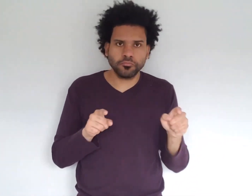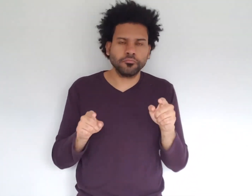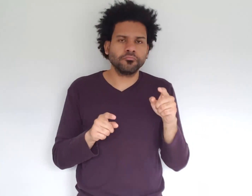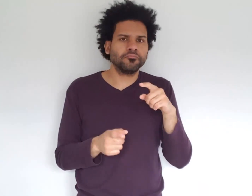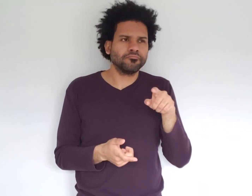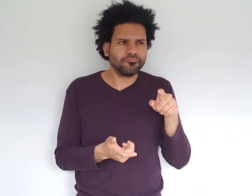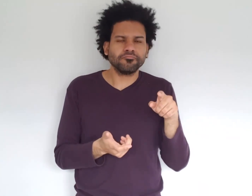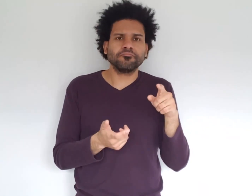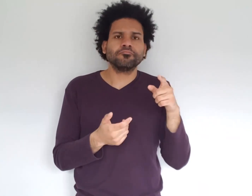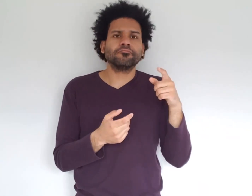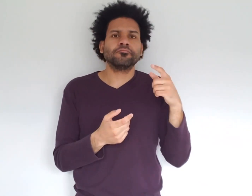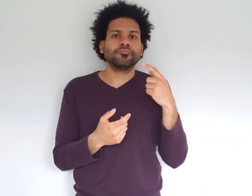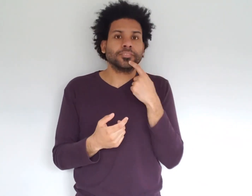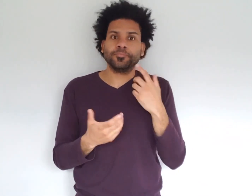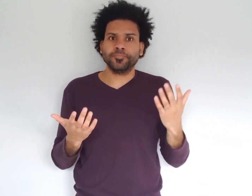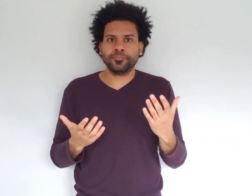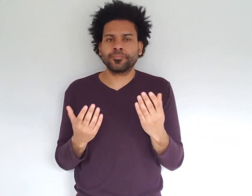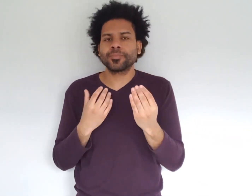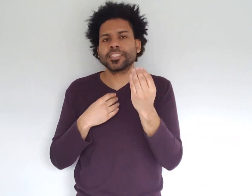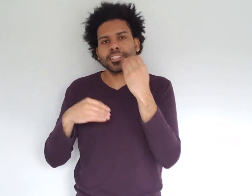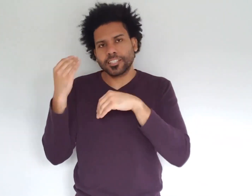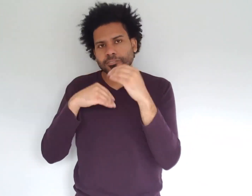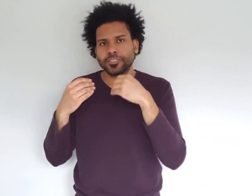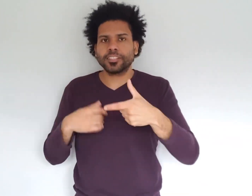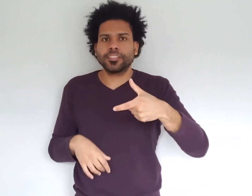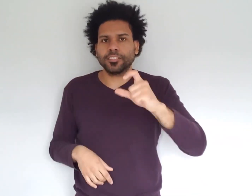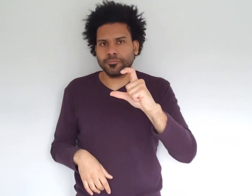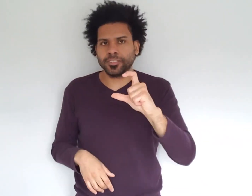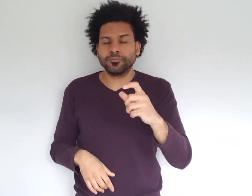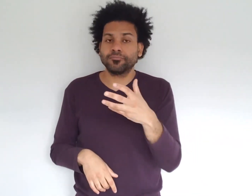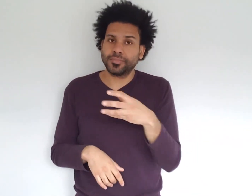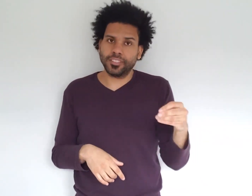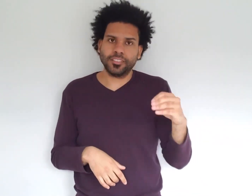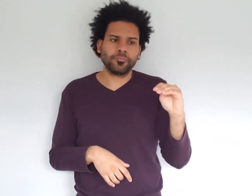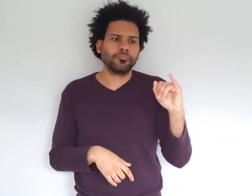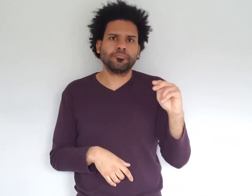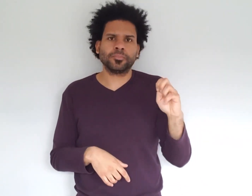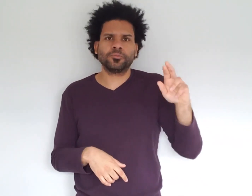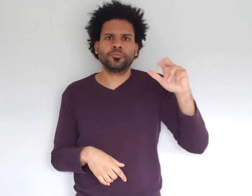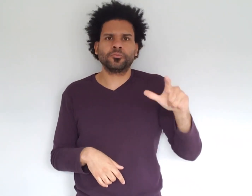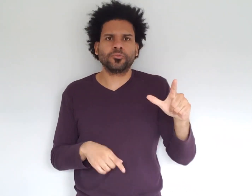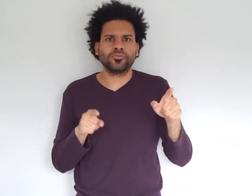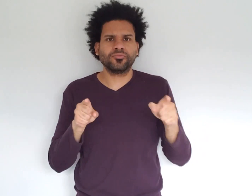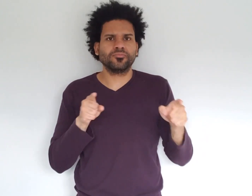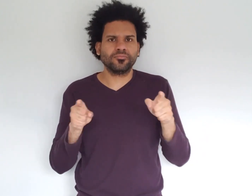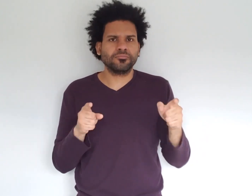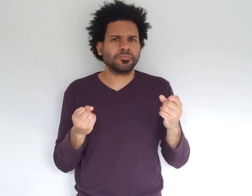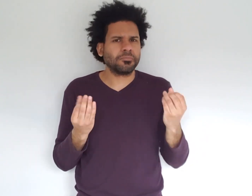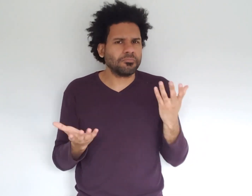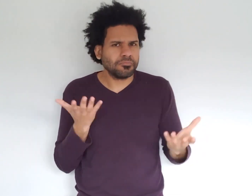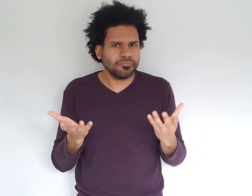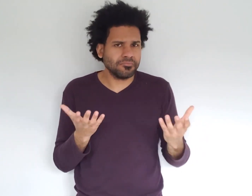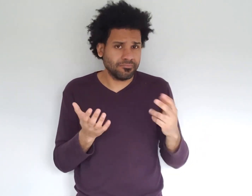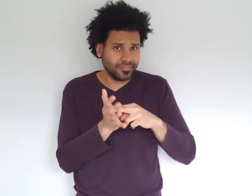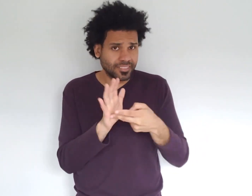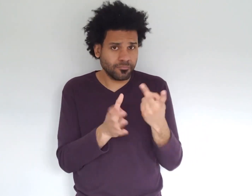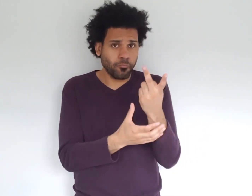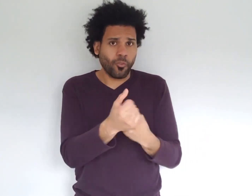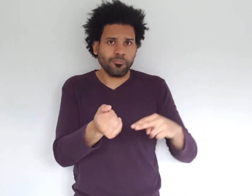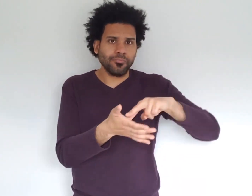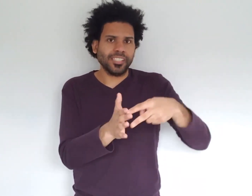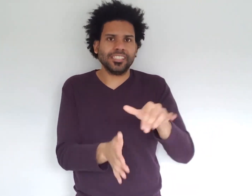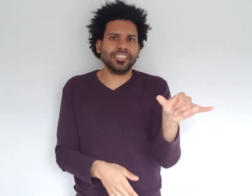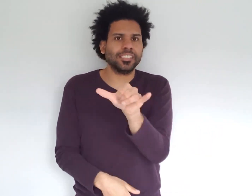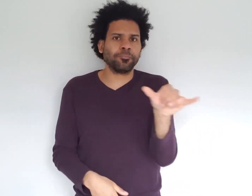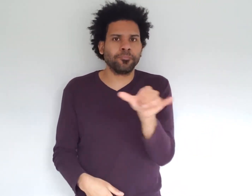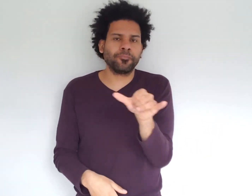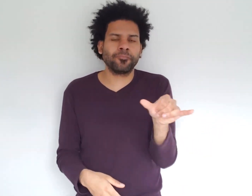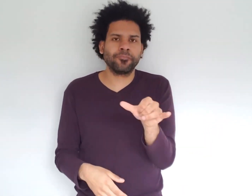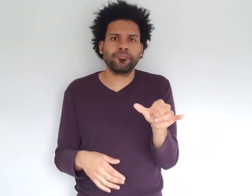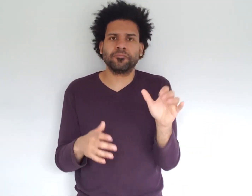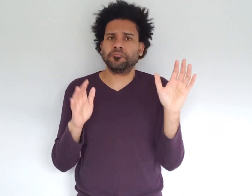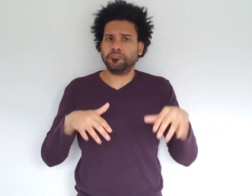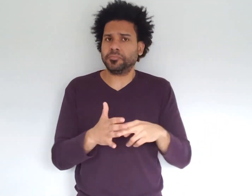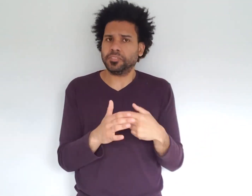they are dietary elements and minerals. Are they interchangeable and have the same definition?